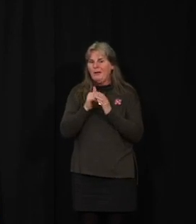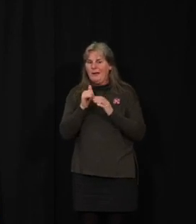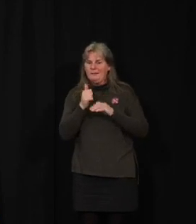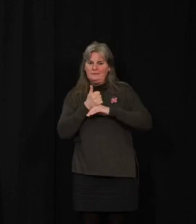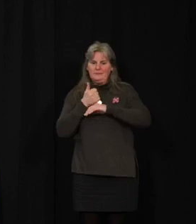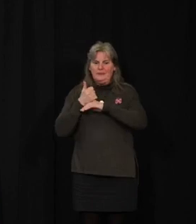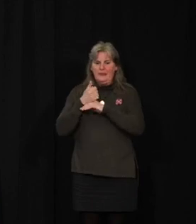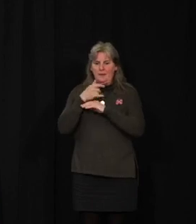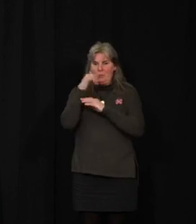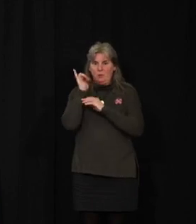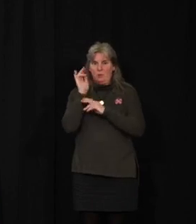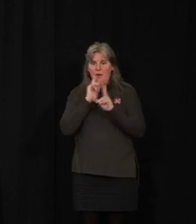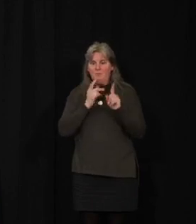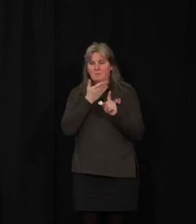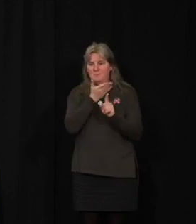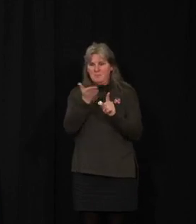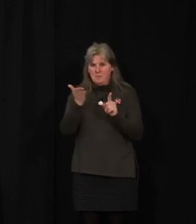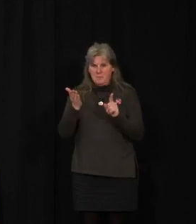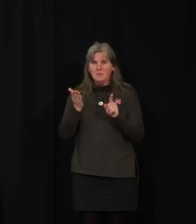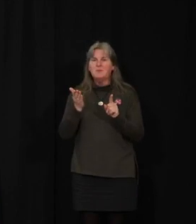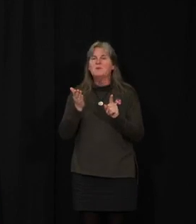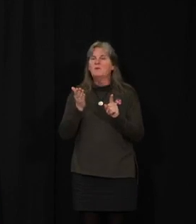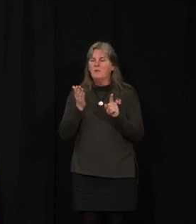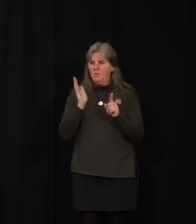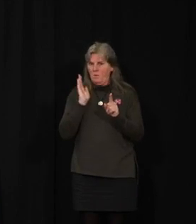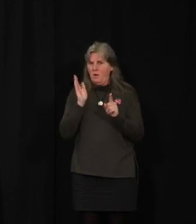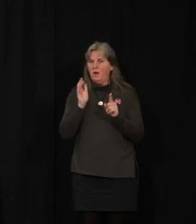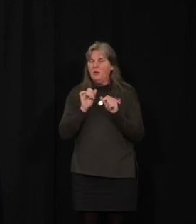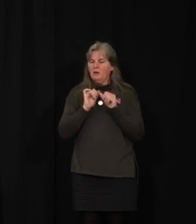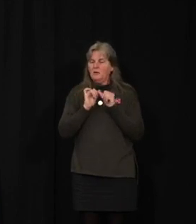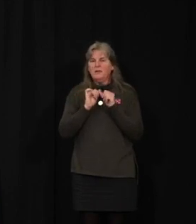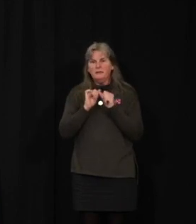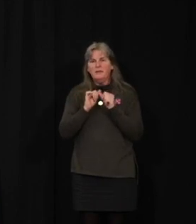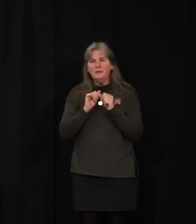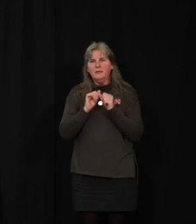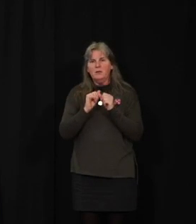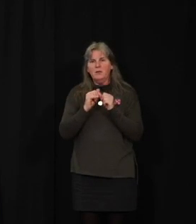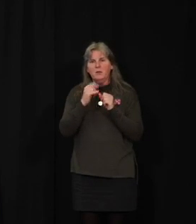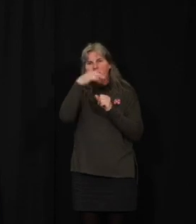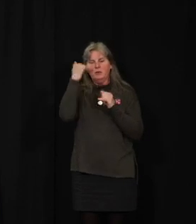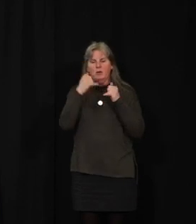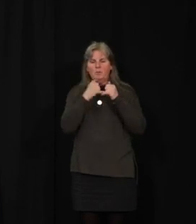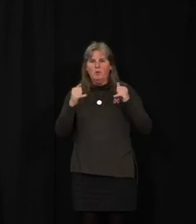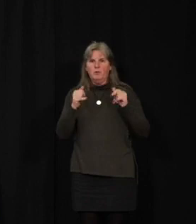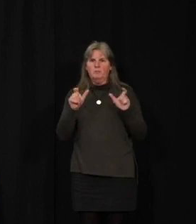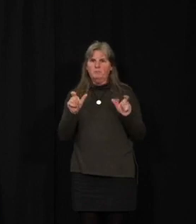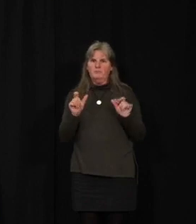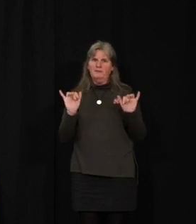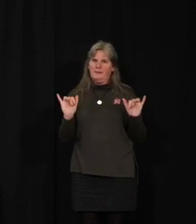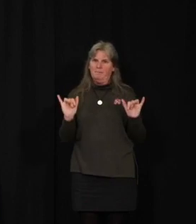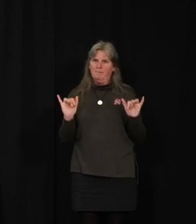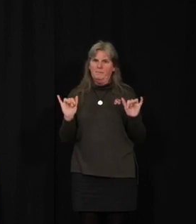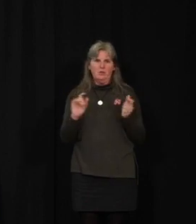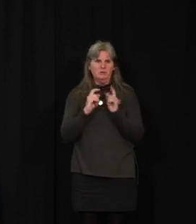is going to be a continuation of strict border controls. That applies not only to peoples mental health and getting out bt